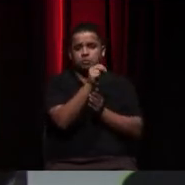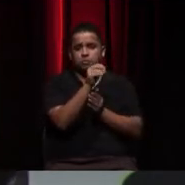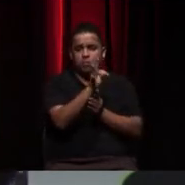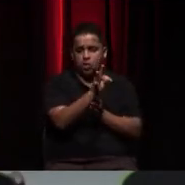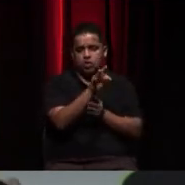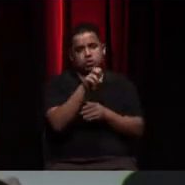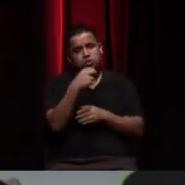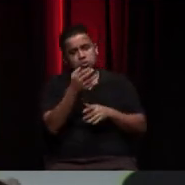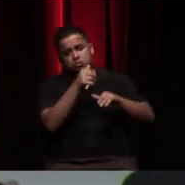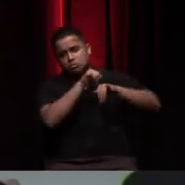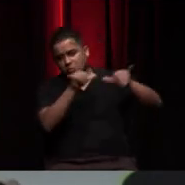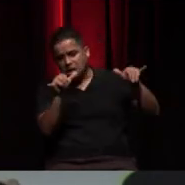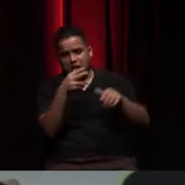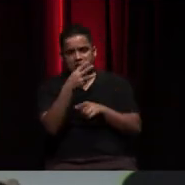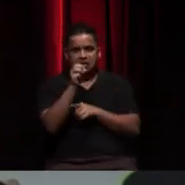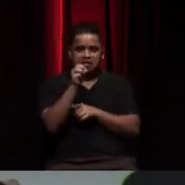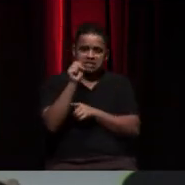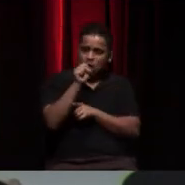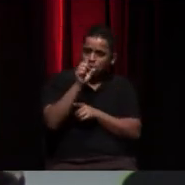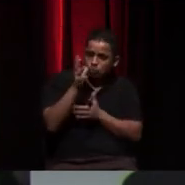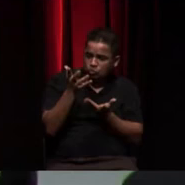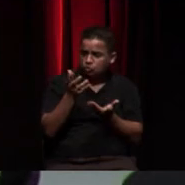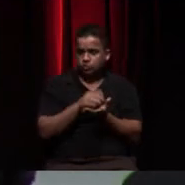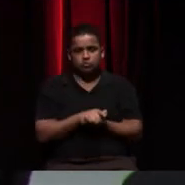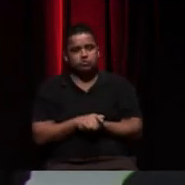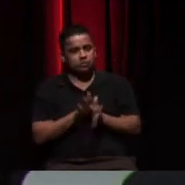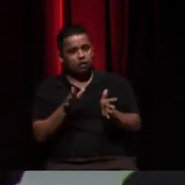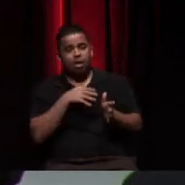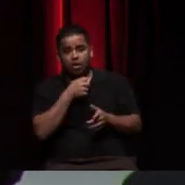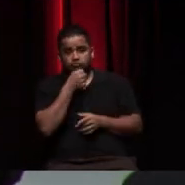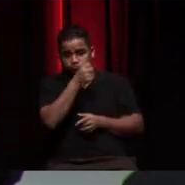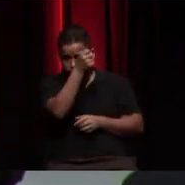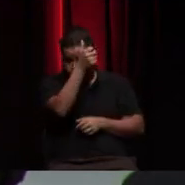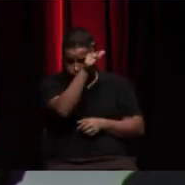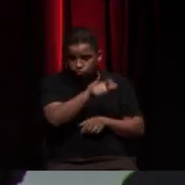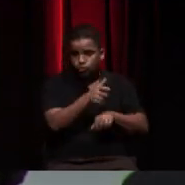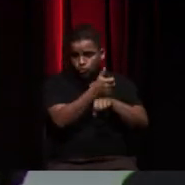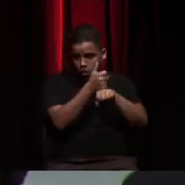or 30 seconds. If it is content, it will be a journalist.